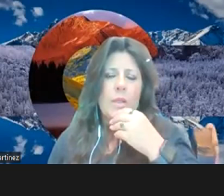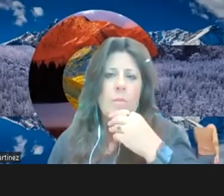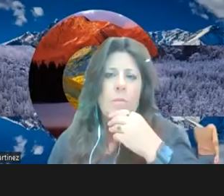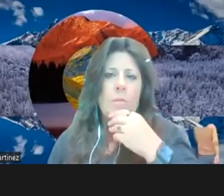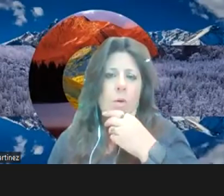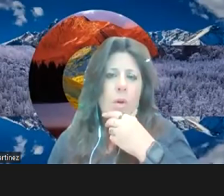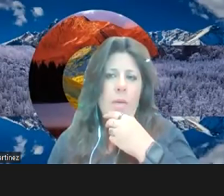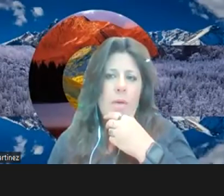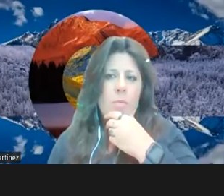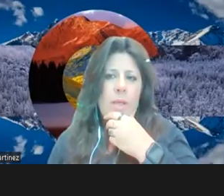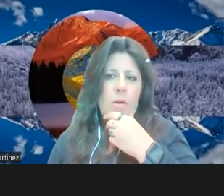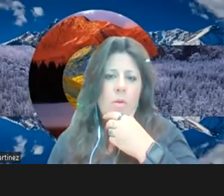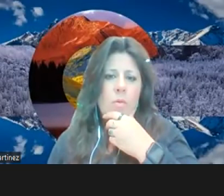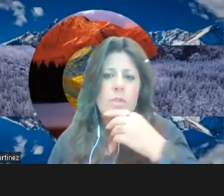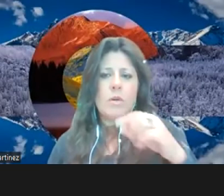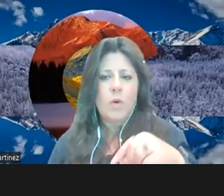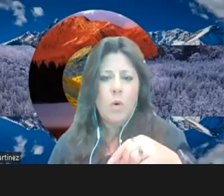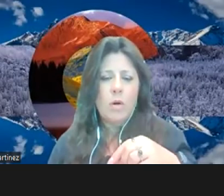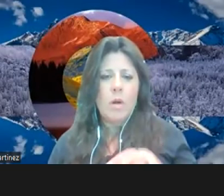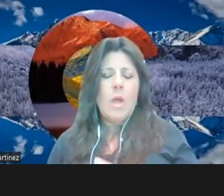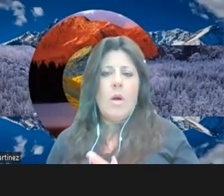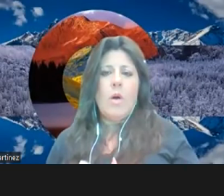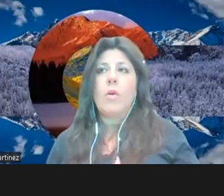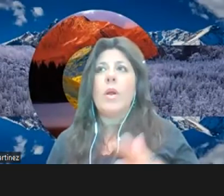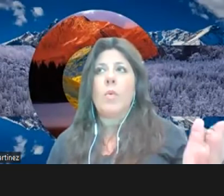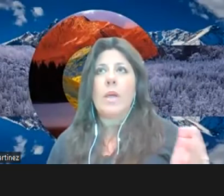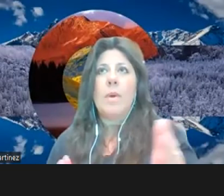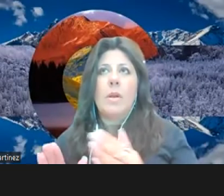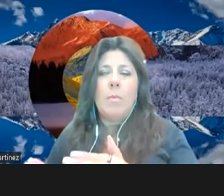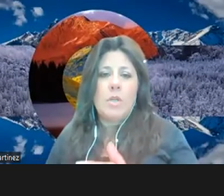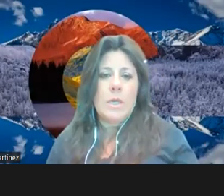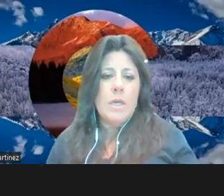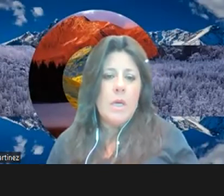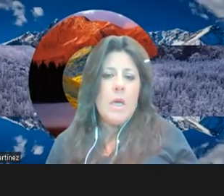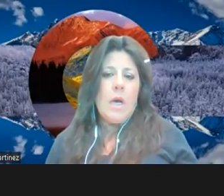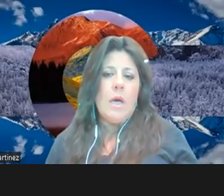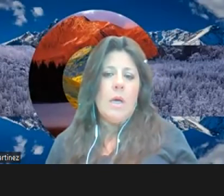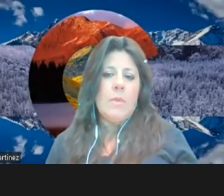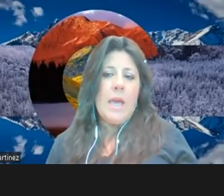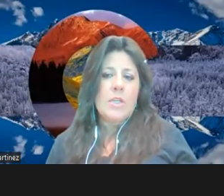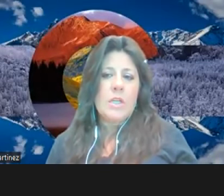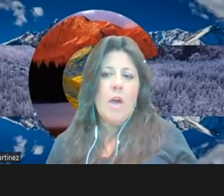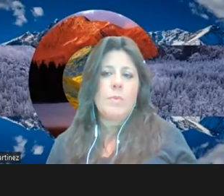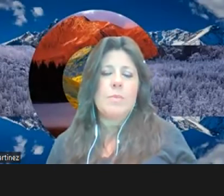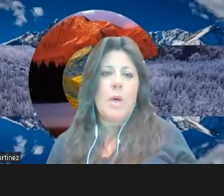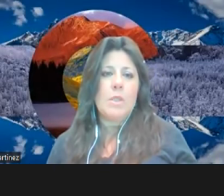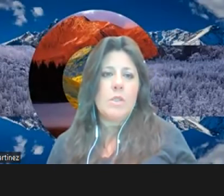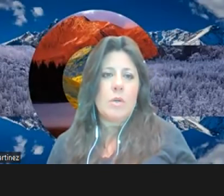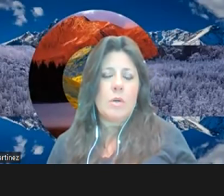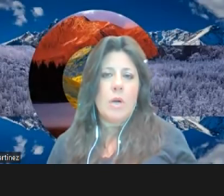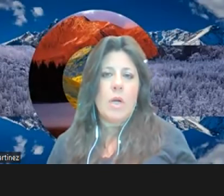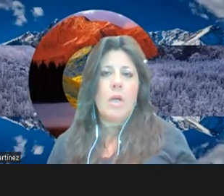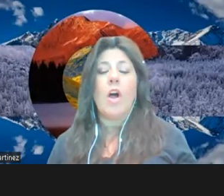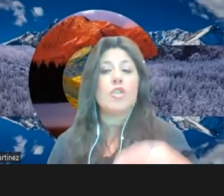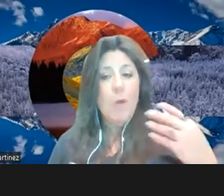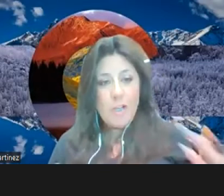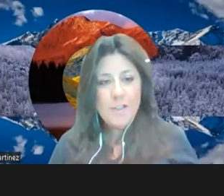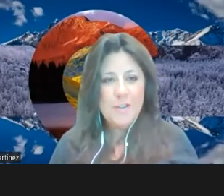We actually have a nonprofit, Rocky Mountain MRC, they actually helped to sponsor our sponsors